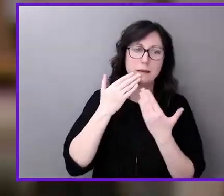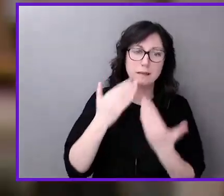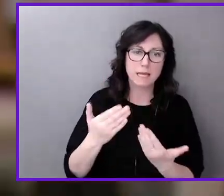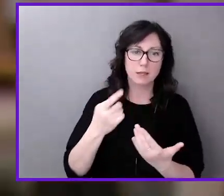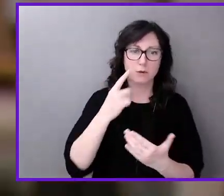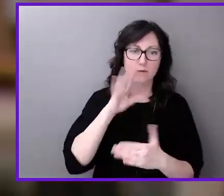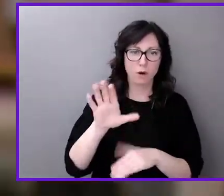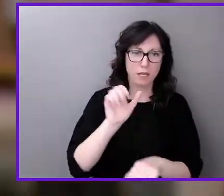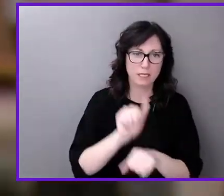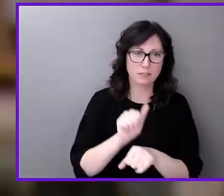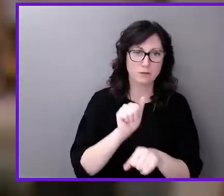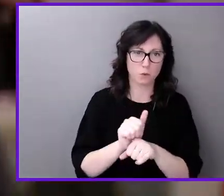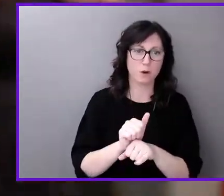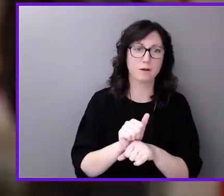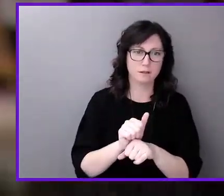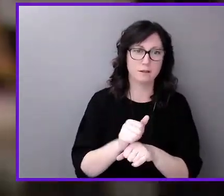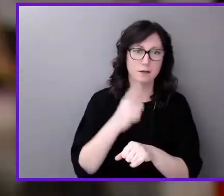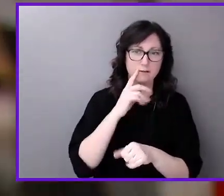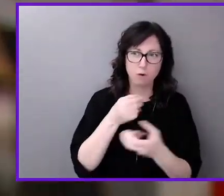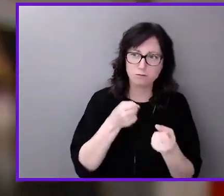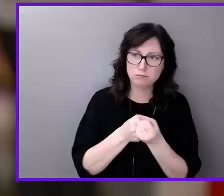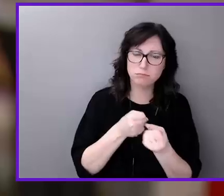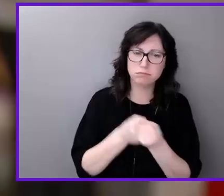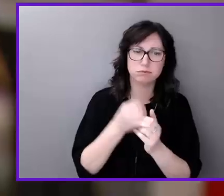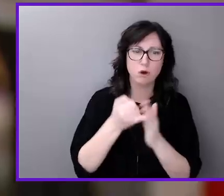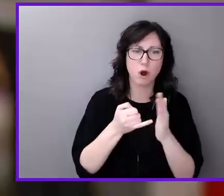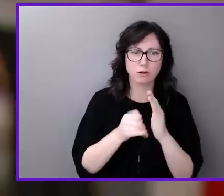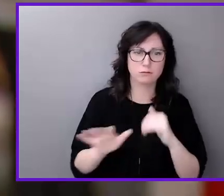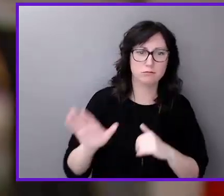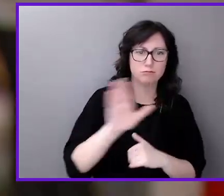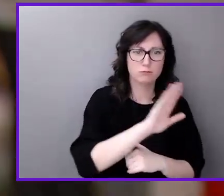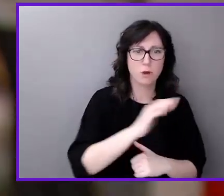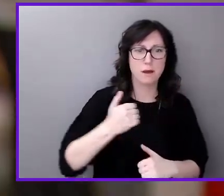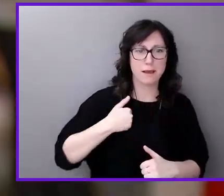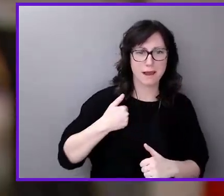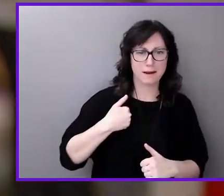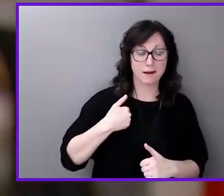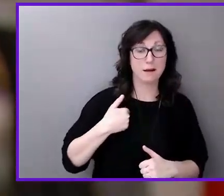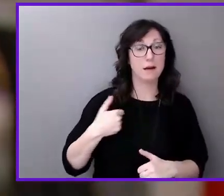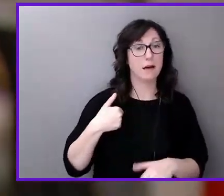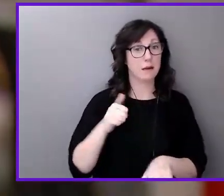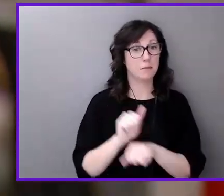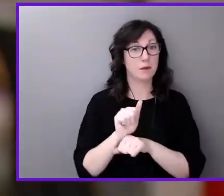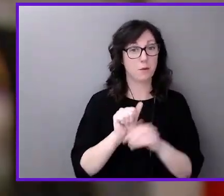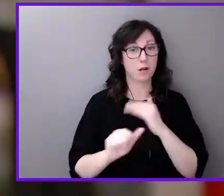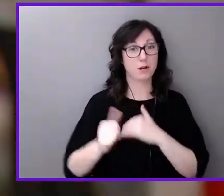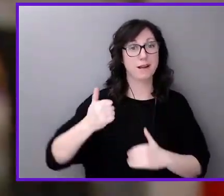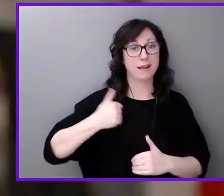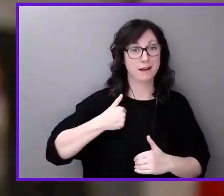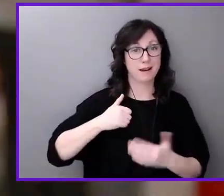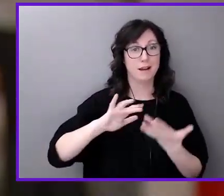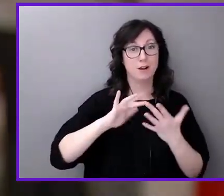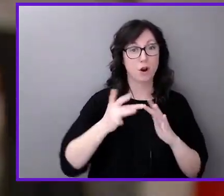And I work with a group that is called “Canadian Artist Network (CSARN).”